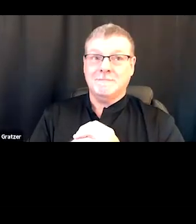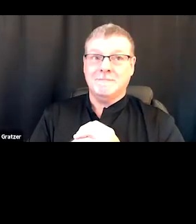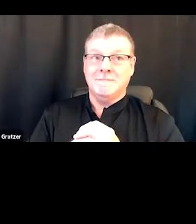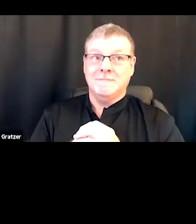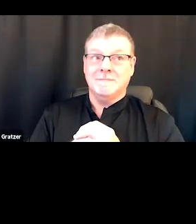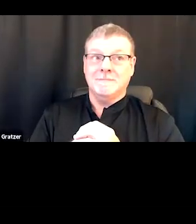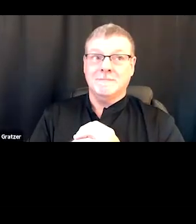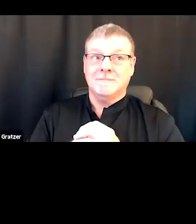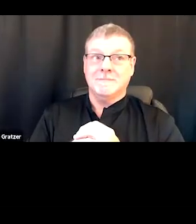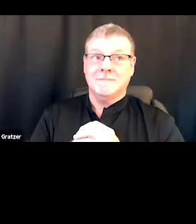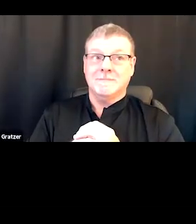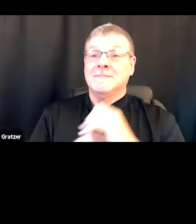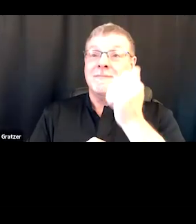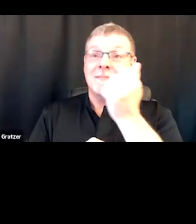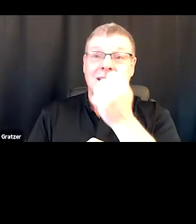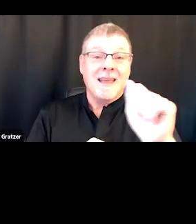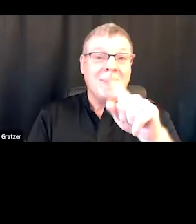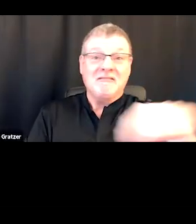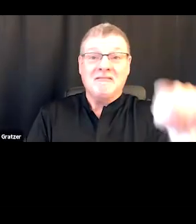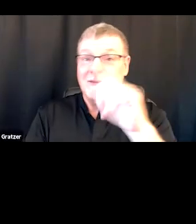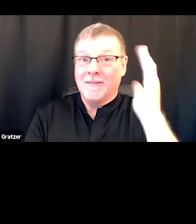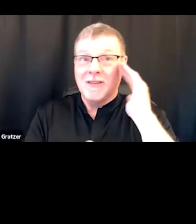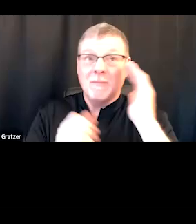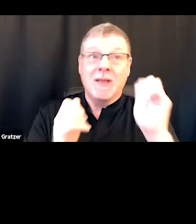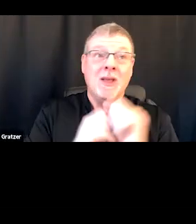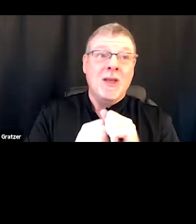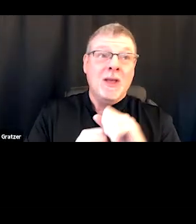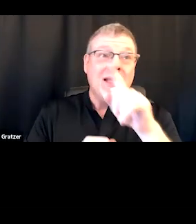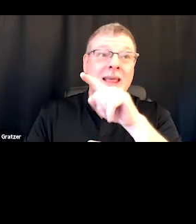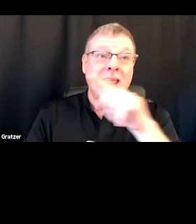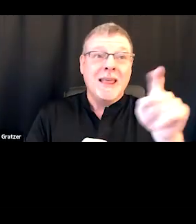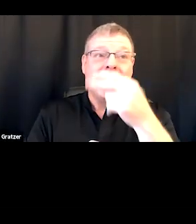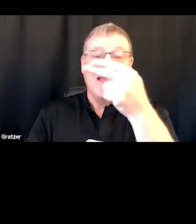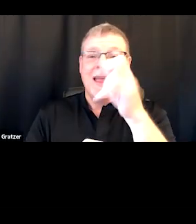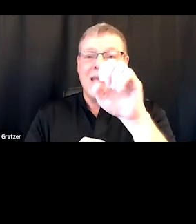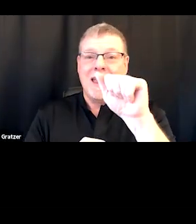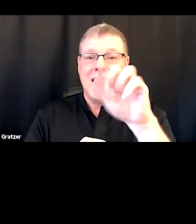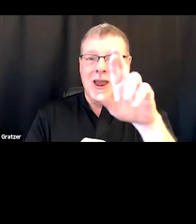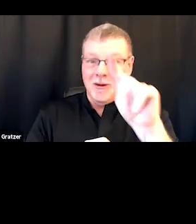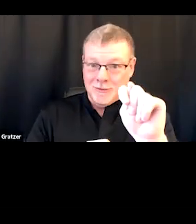So if anyone is familiar with HEART, HEART has kind of its own